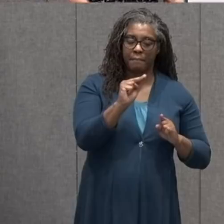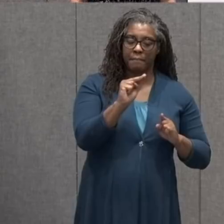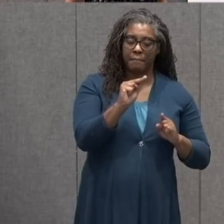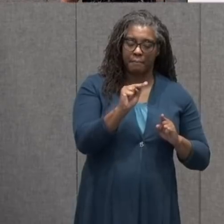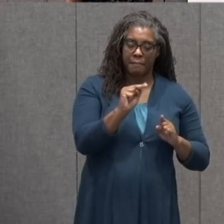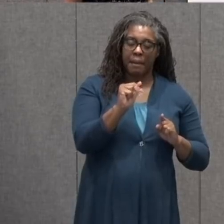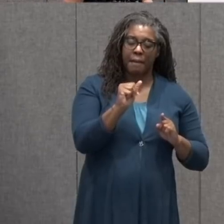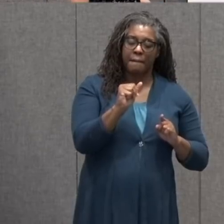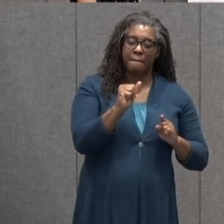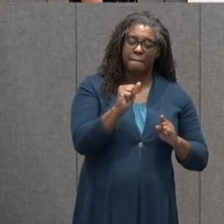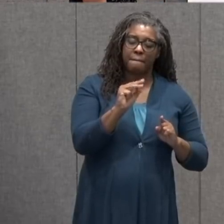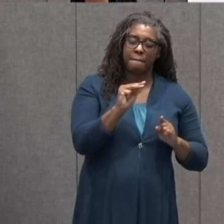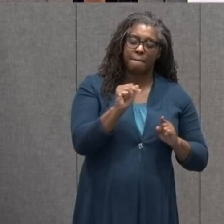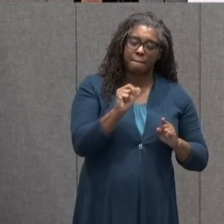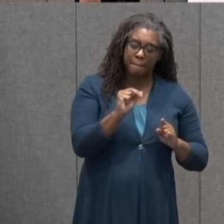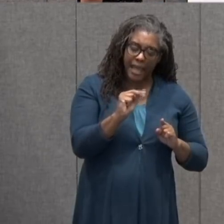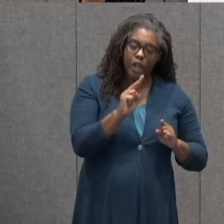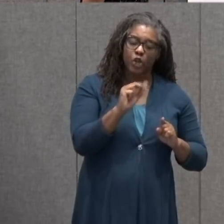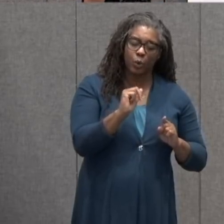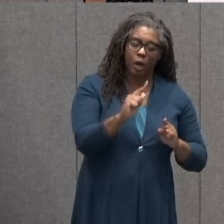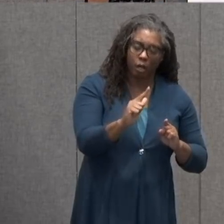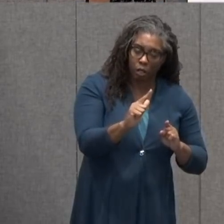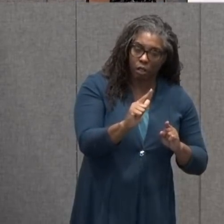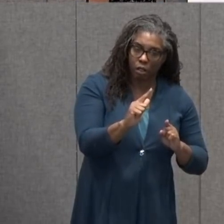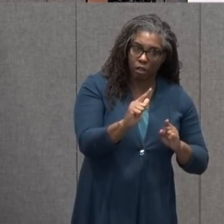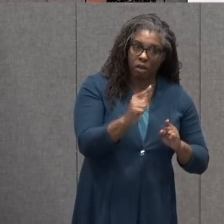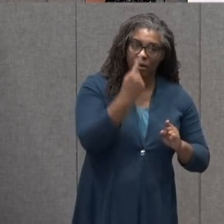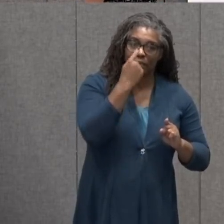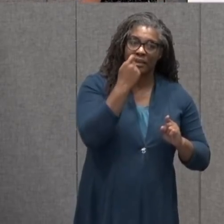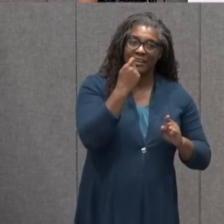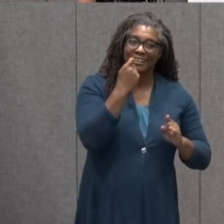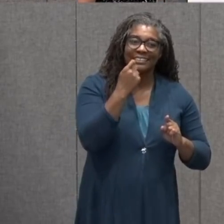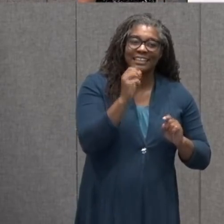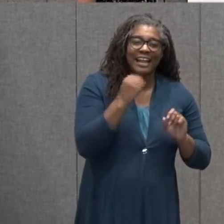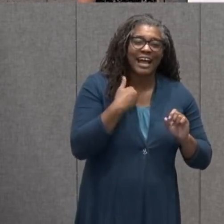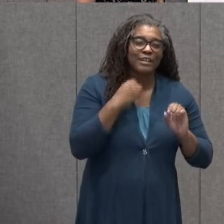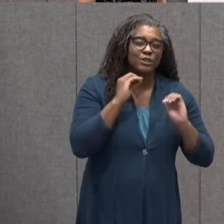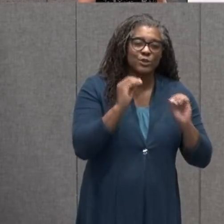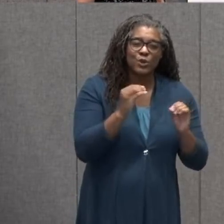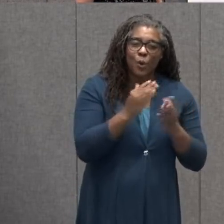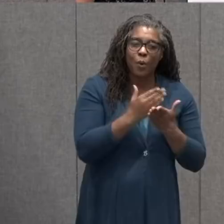That's right, yes exactly. - Awesome. Okay, last one, let's see if I can come up with a sentence with mechanical.